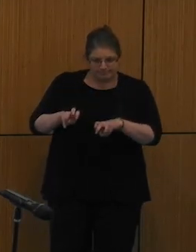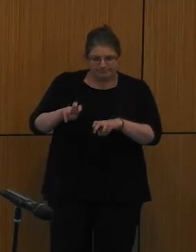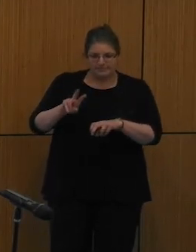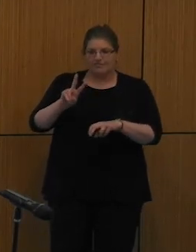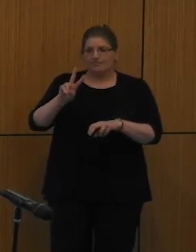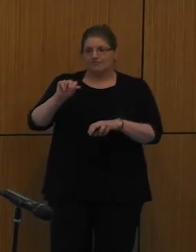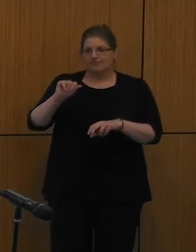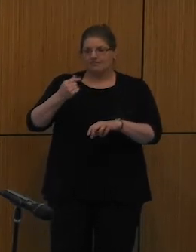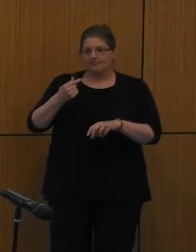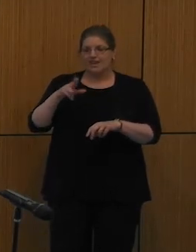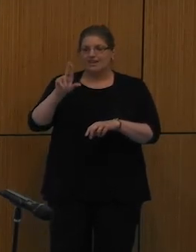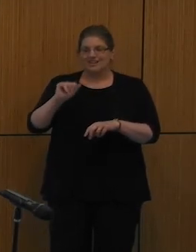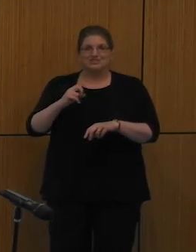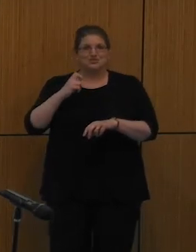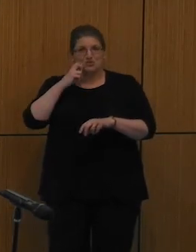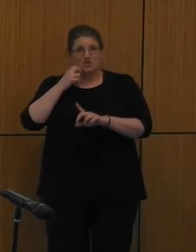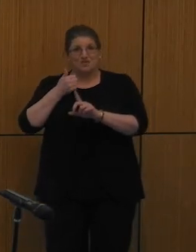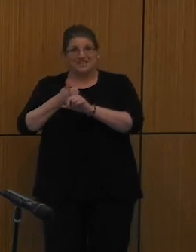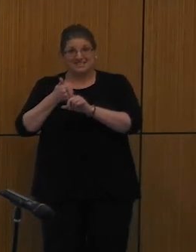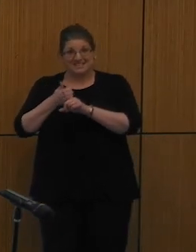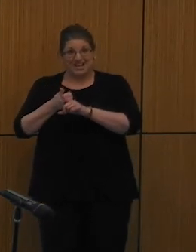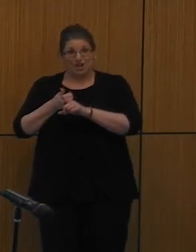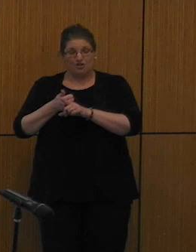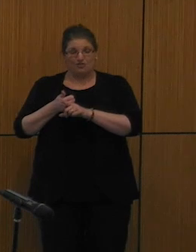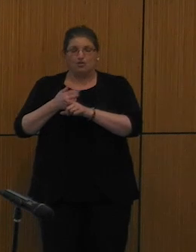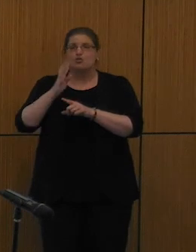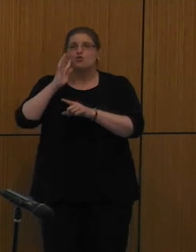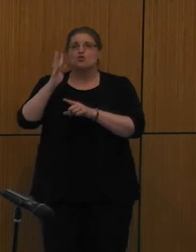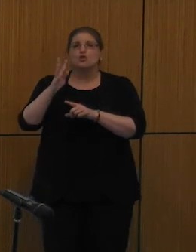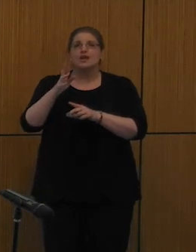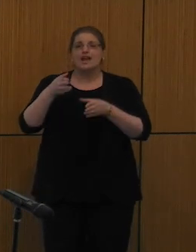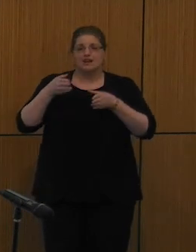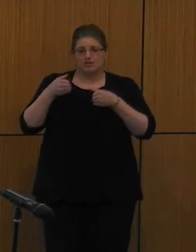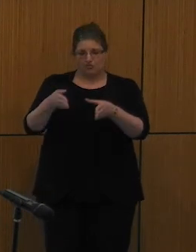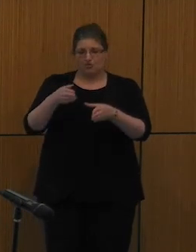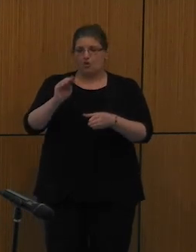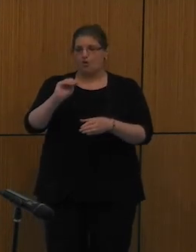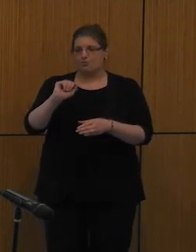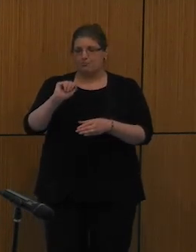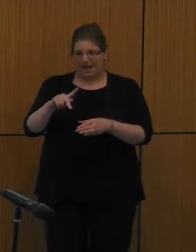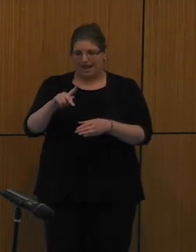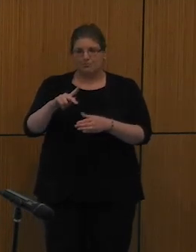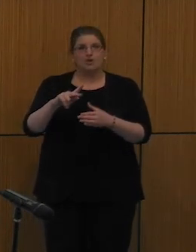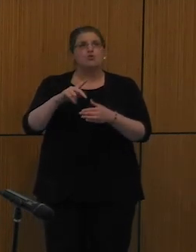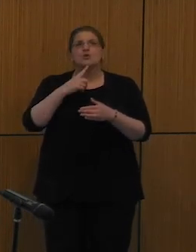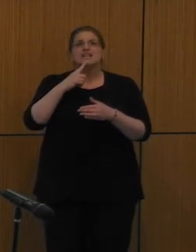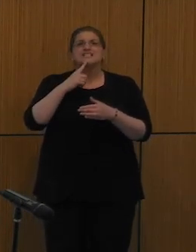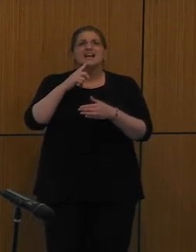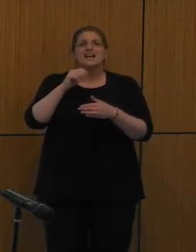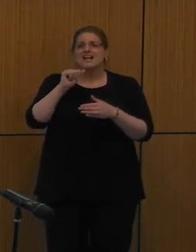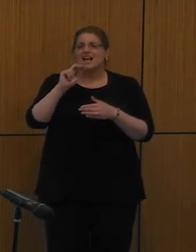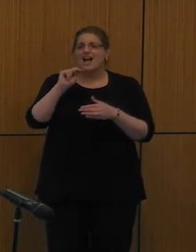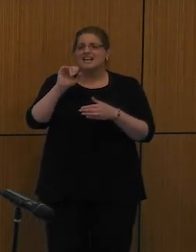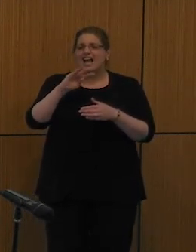a map, a road map of the vagus nerve, what does its anatomy look like? And when I say anatomy, I'm talking gross anatomy. What can you see with your naked eye?